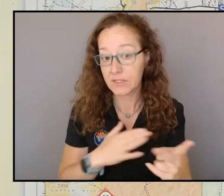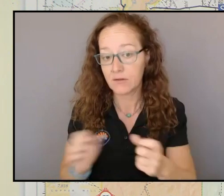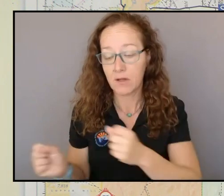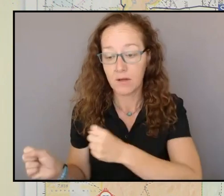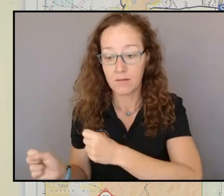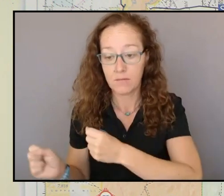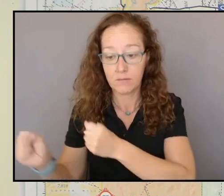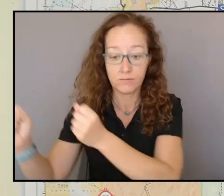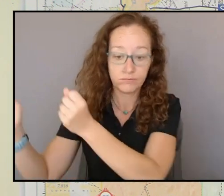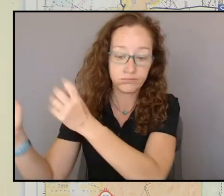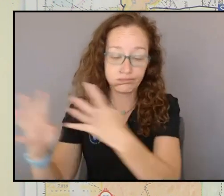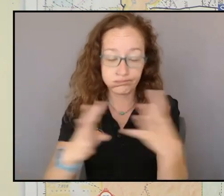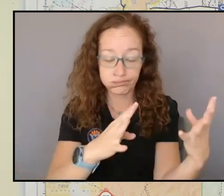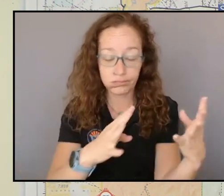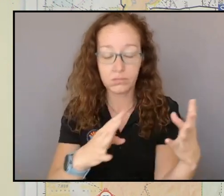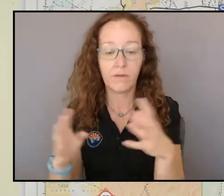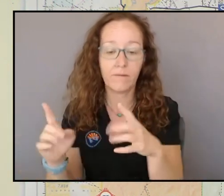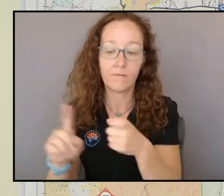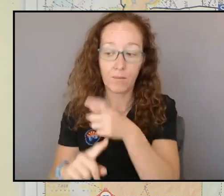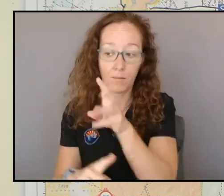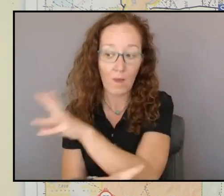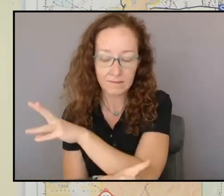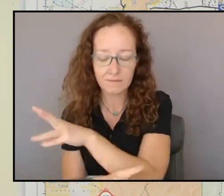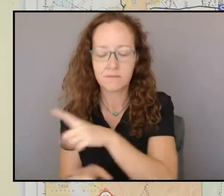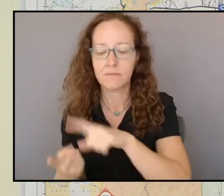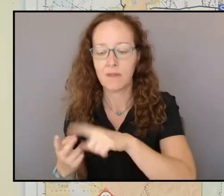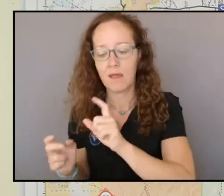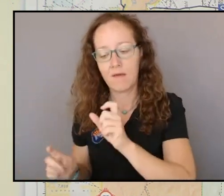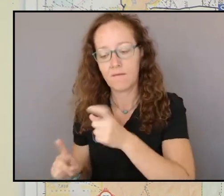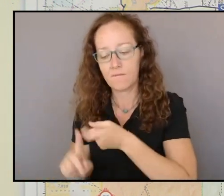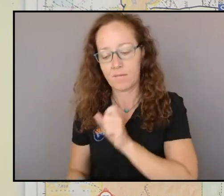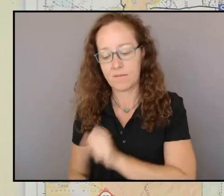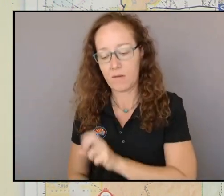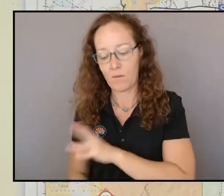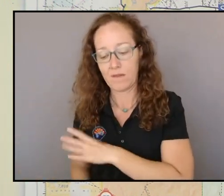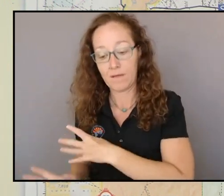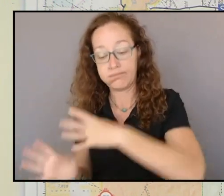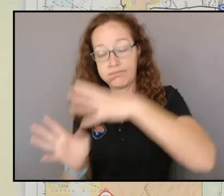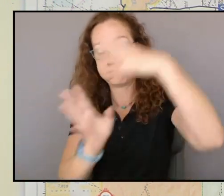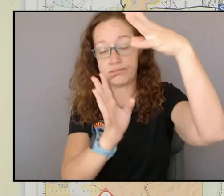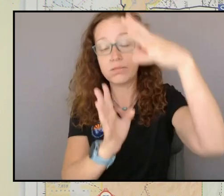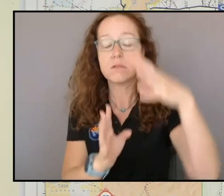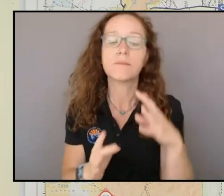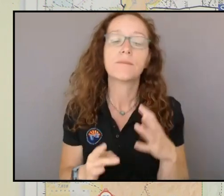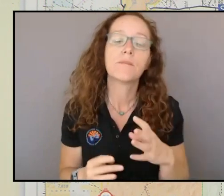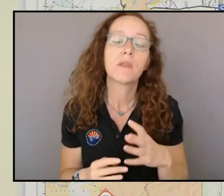you can see, you know, more west frankly for us is good. So if we then-- if anything comes out of here, it'll push it back into